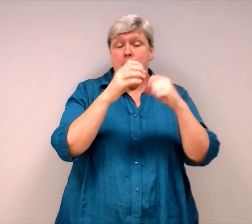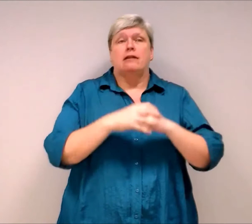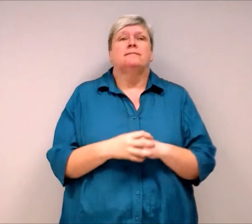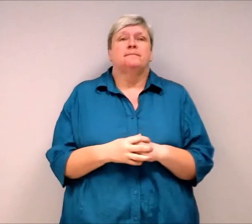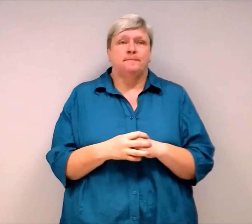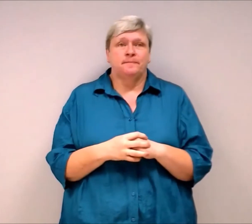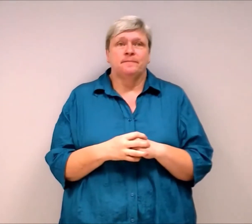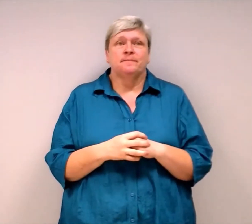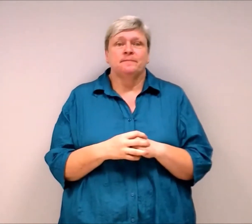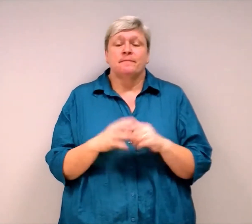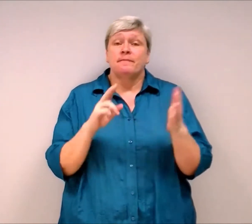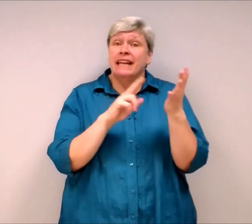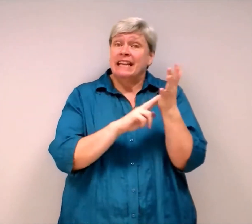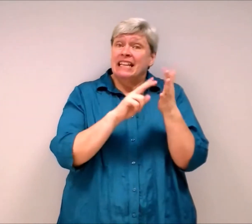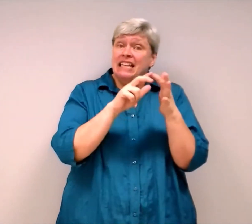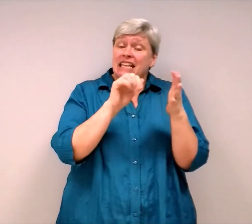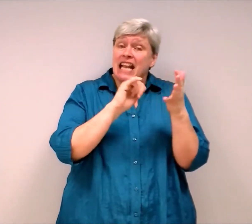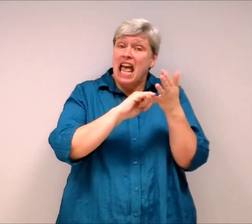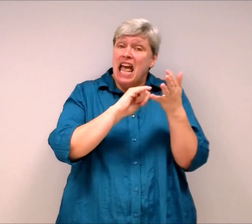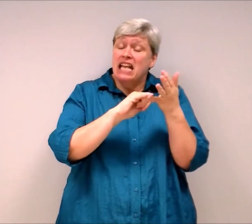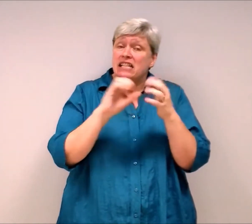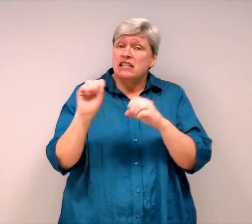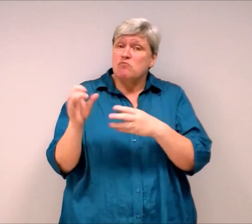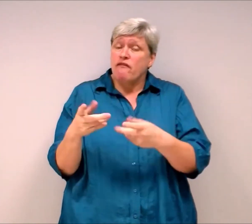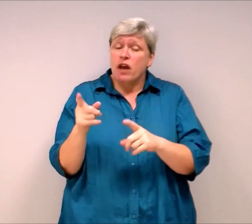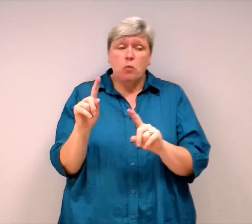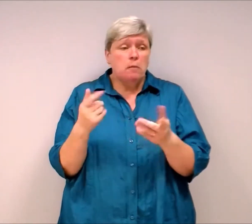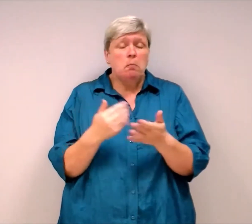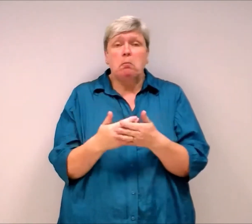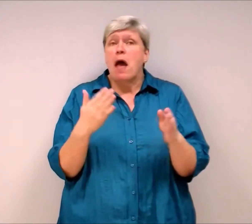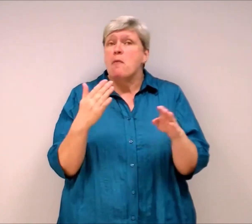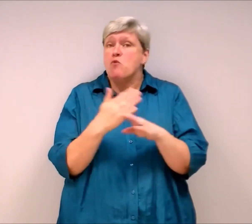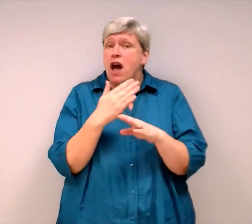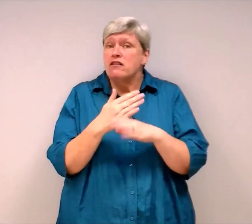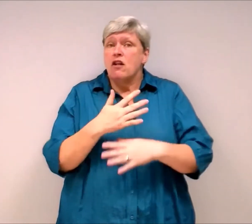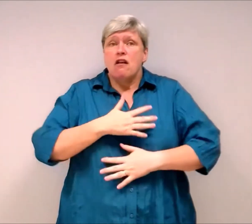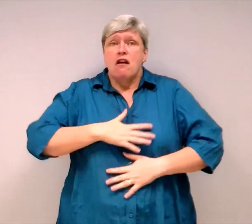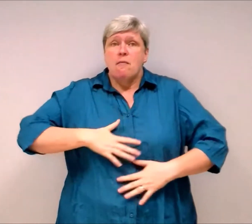NESS provides practical and emotional support